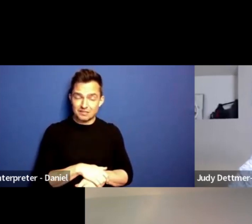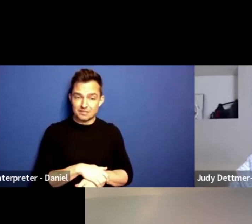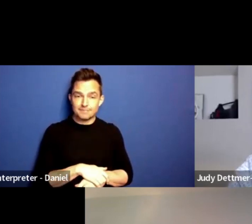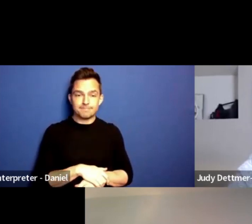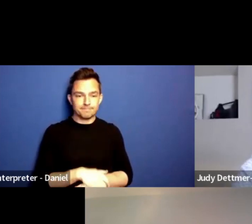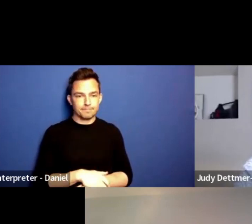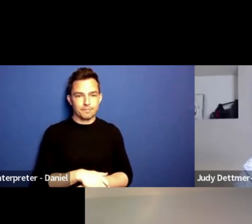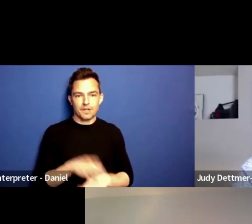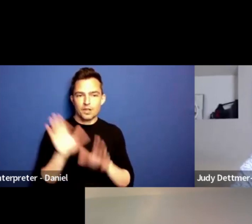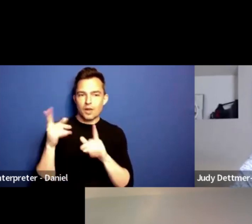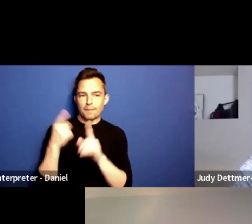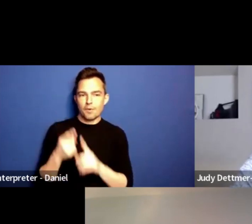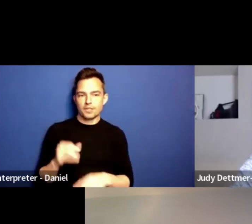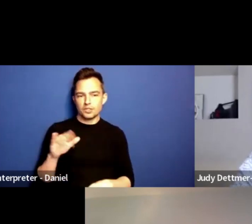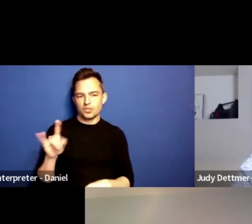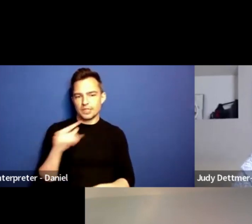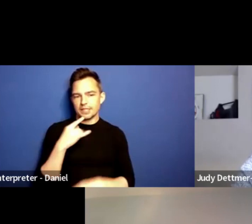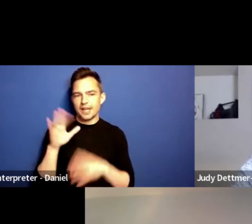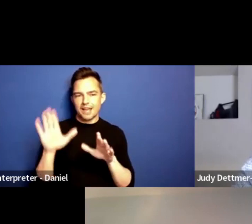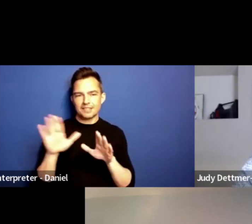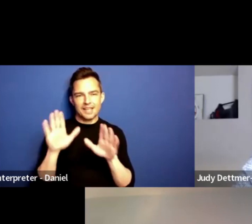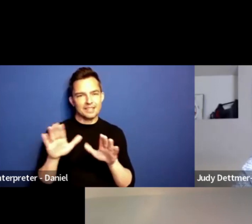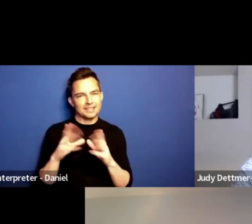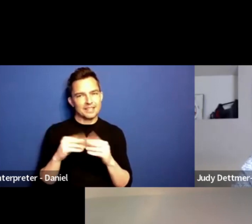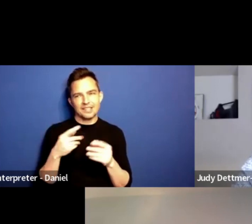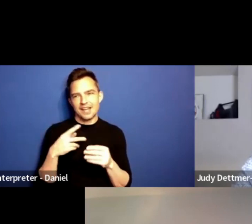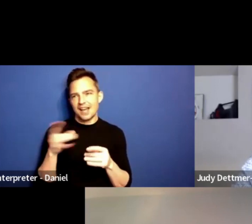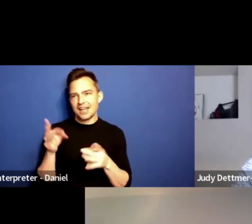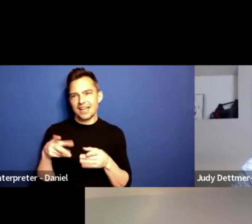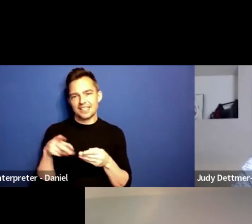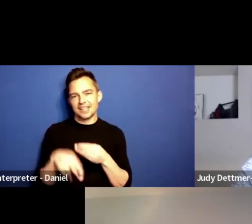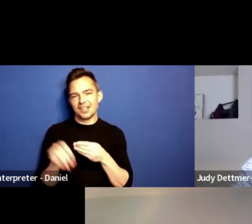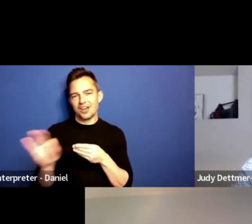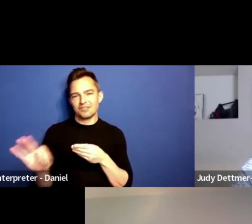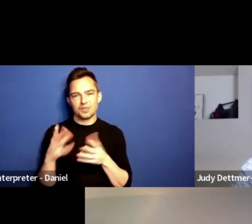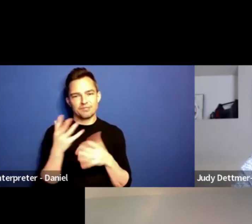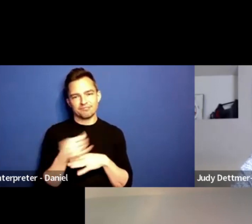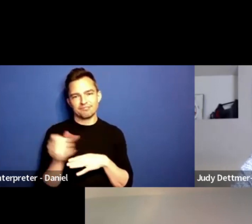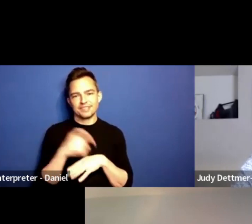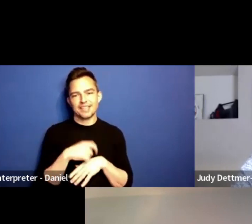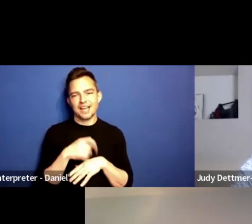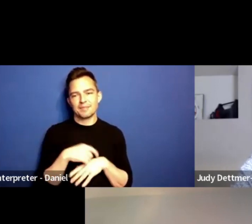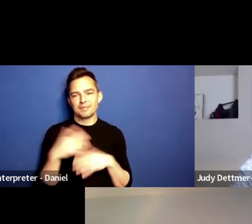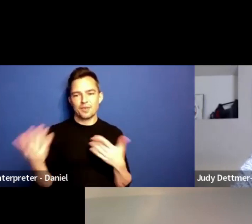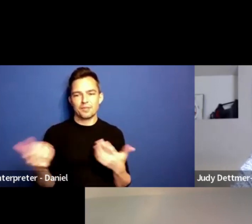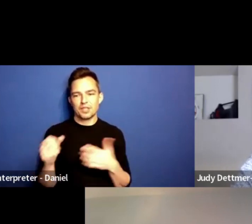Judy Dettmer: Great points. Excellent session, I hate to cut off the discussion, but we are at a time. So Shawn, Eric, and